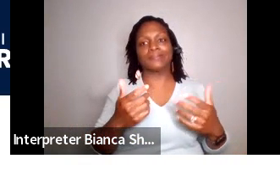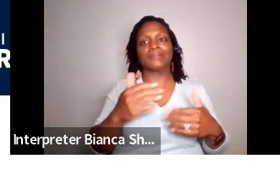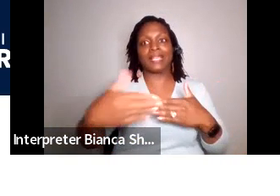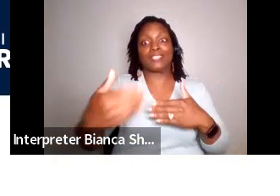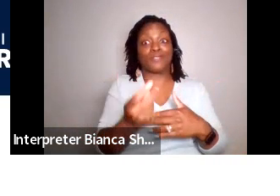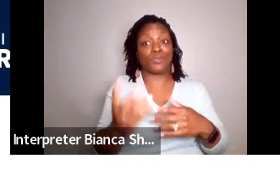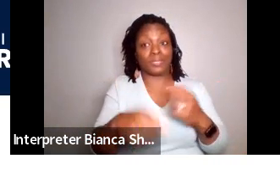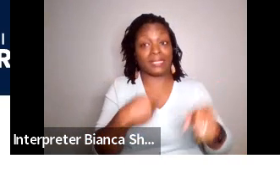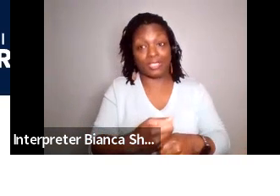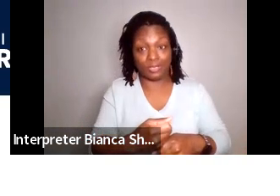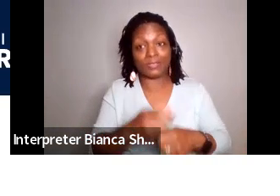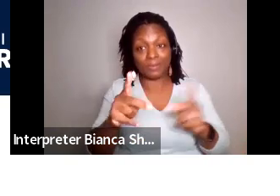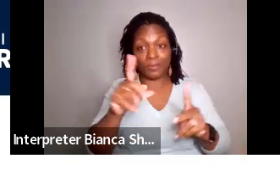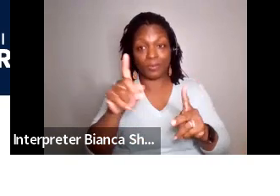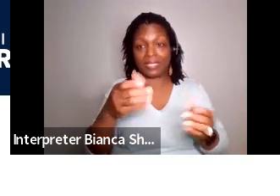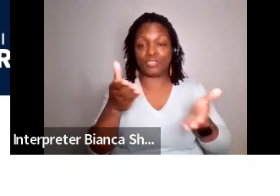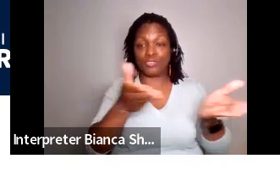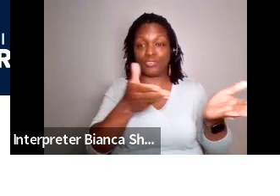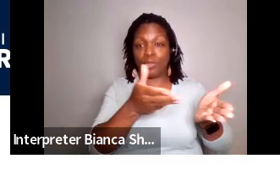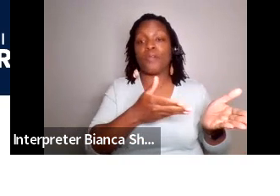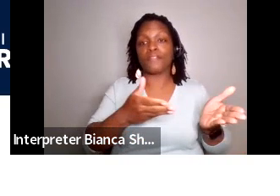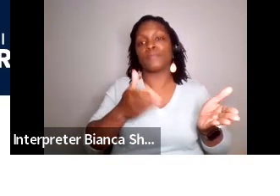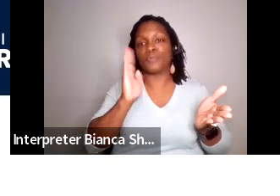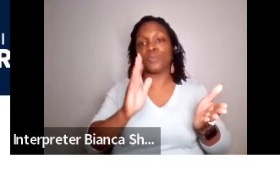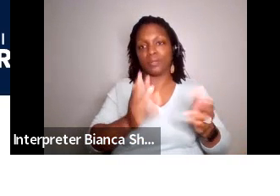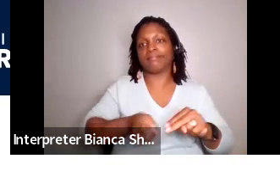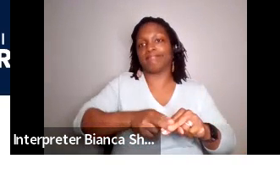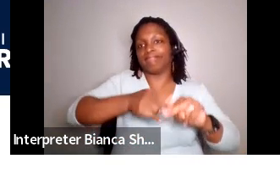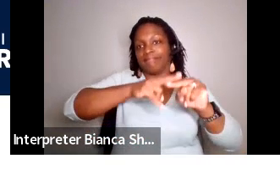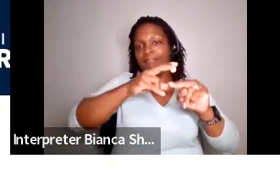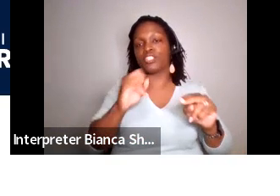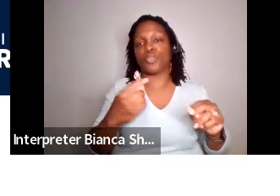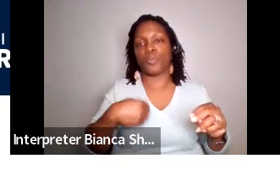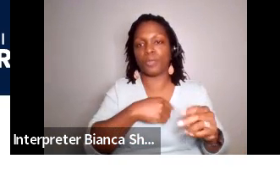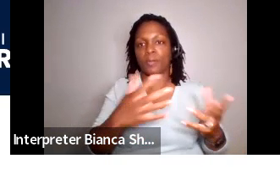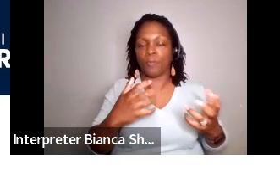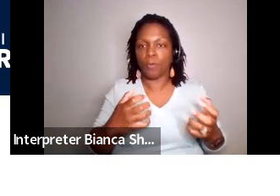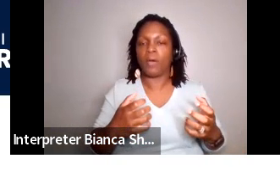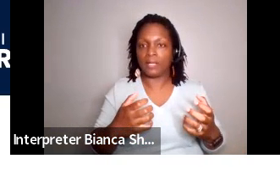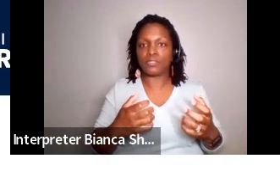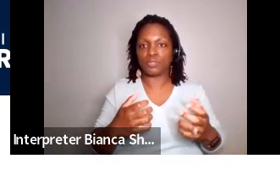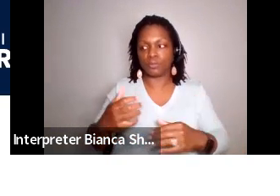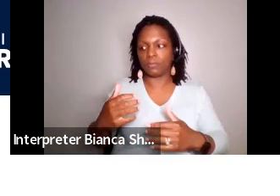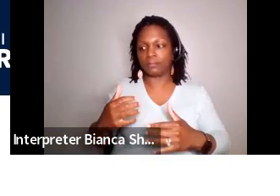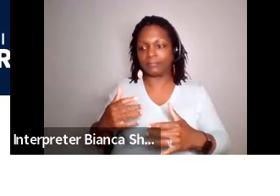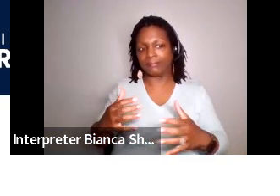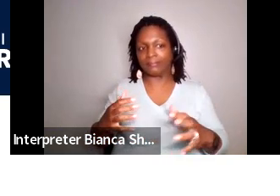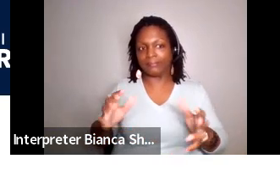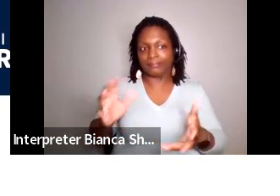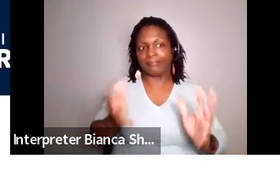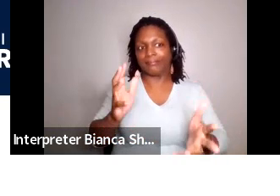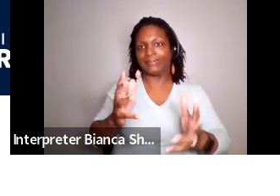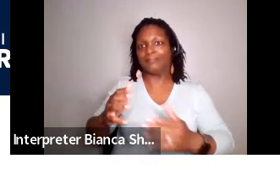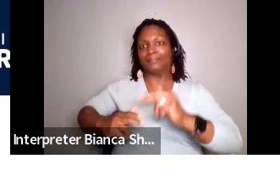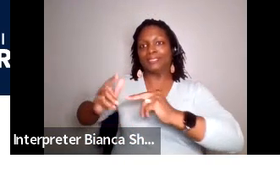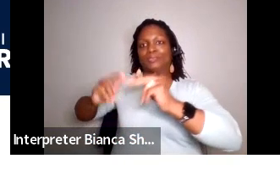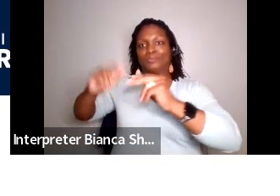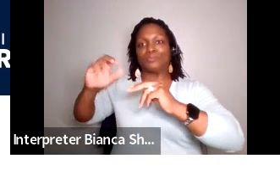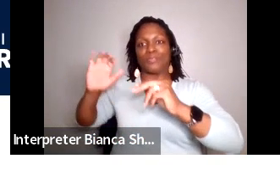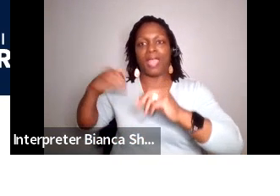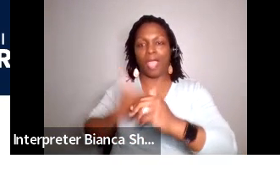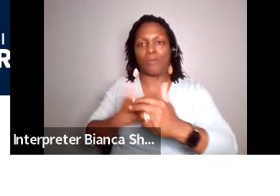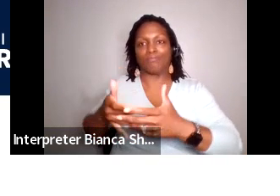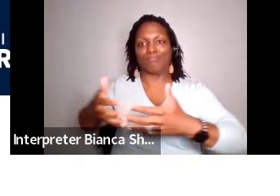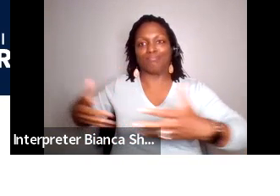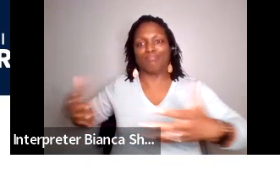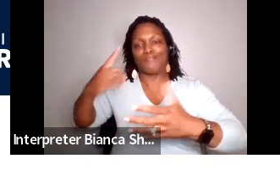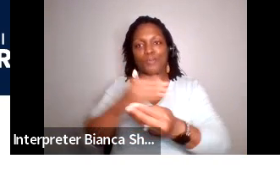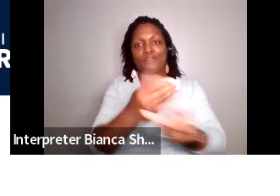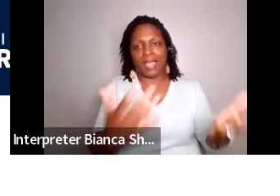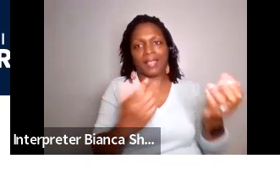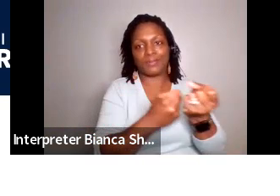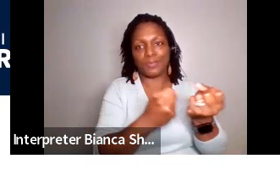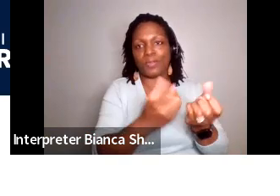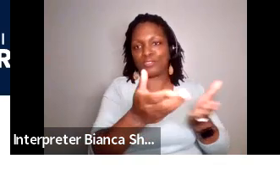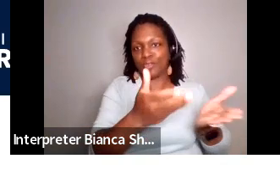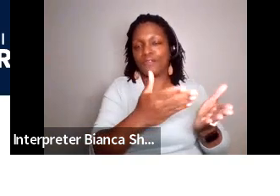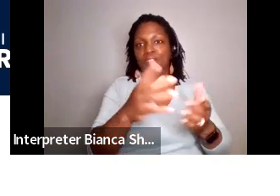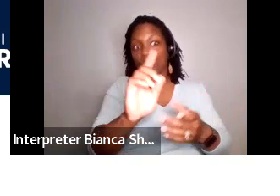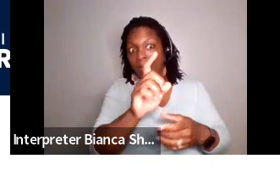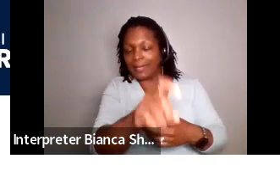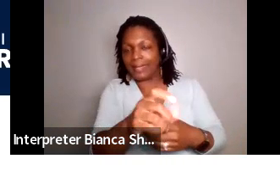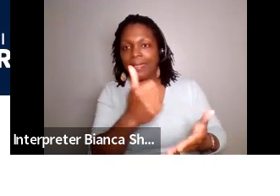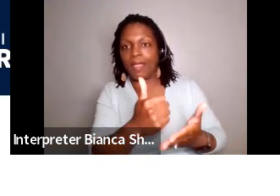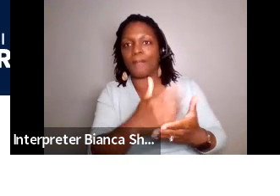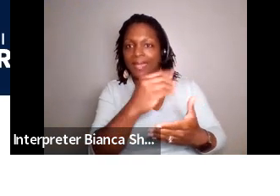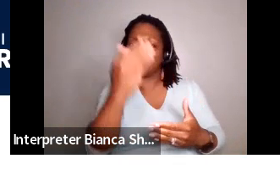So in in addition to our disabled adults, we want to build a capacity to be able to meet people on that spectrum of care that it talked about earlier in the very place where they need, help, and that they have a choice in